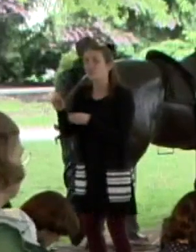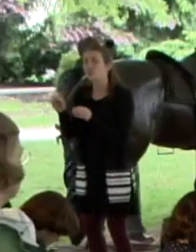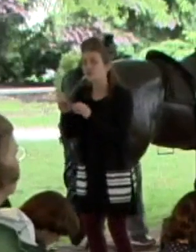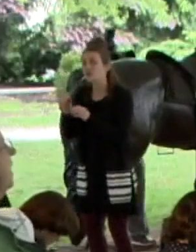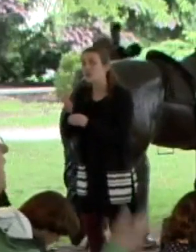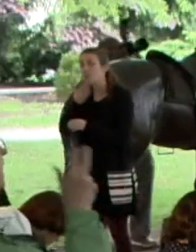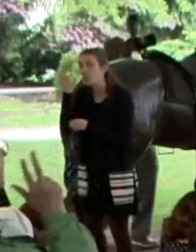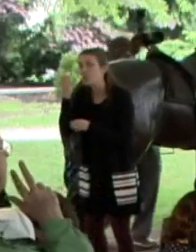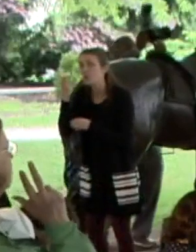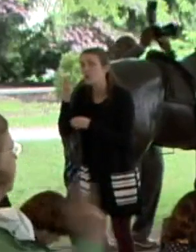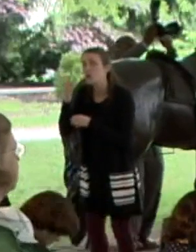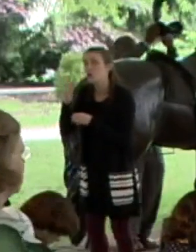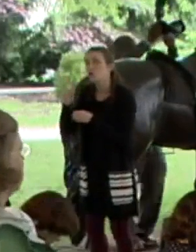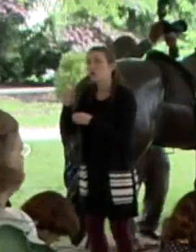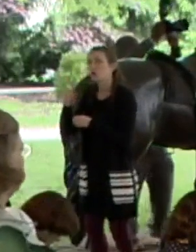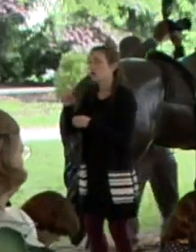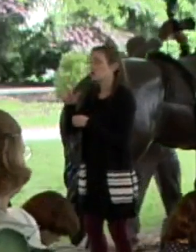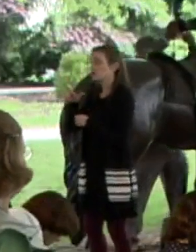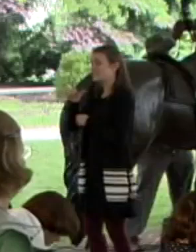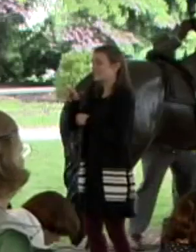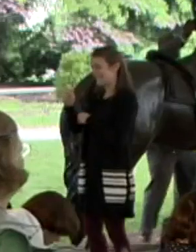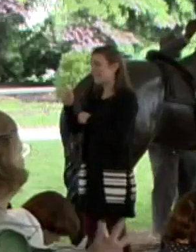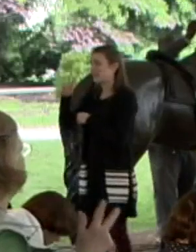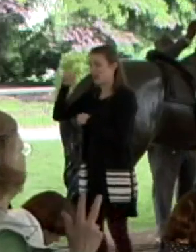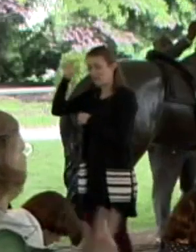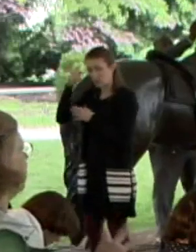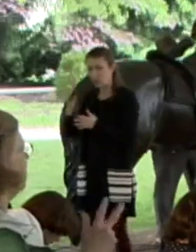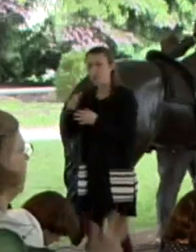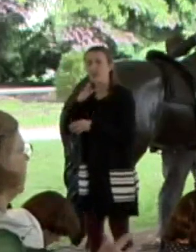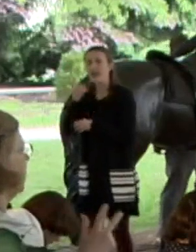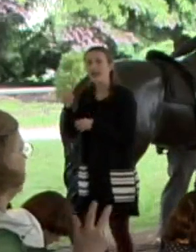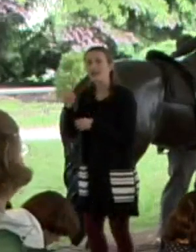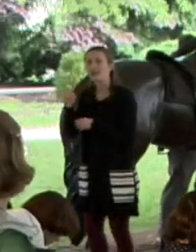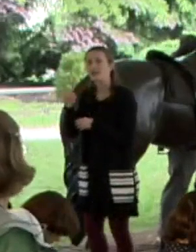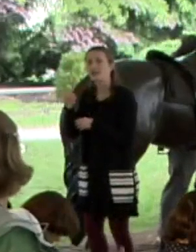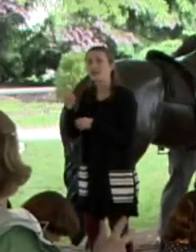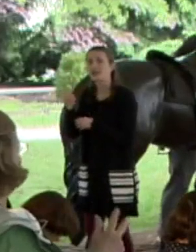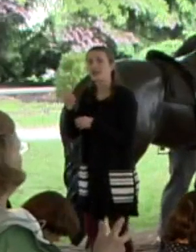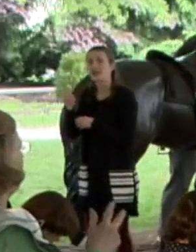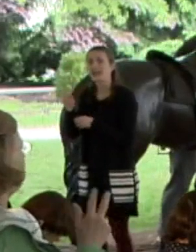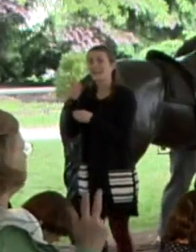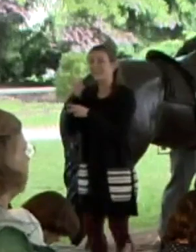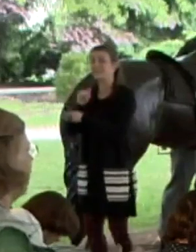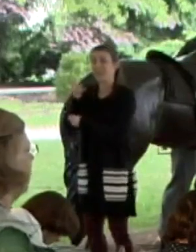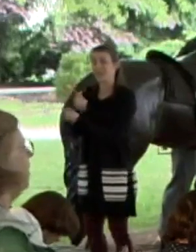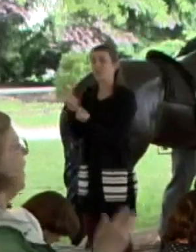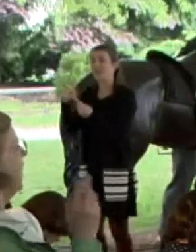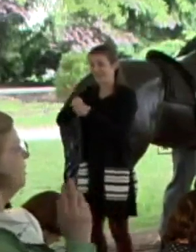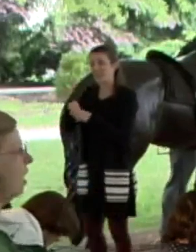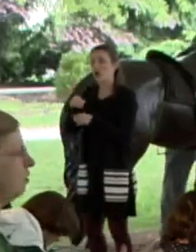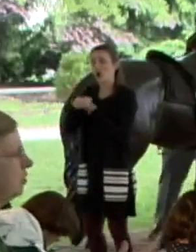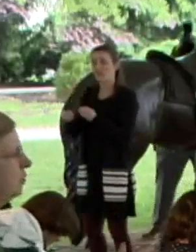IN THE SIDE OF THE HOUSE OF